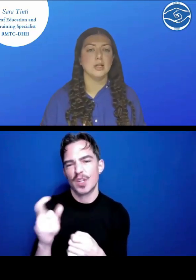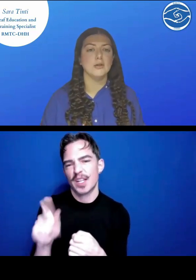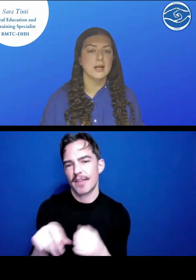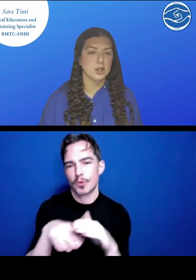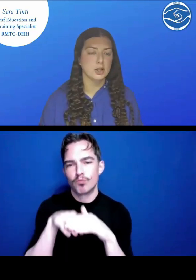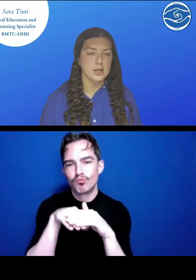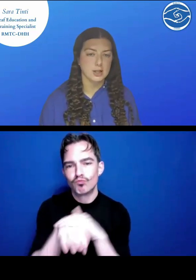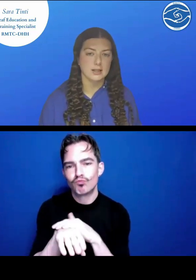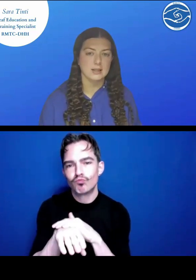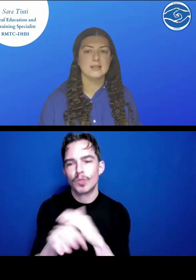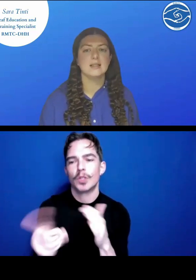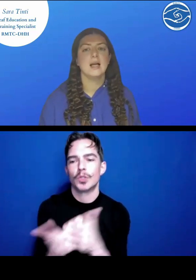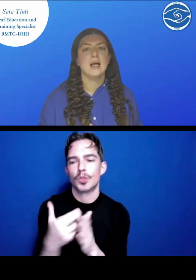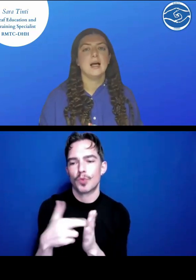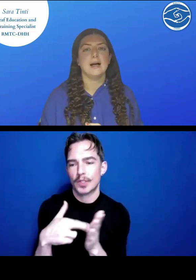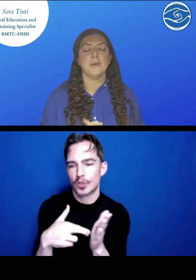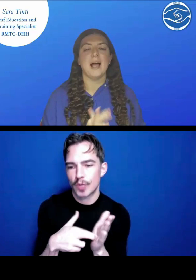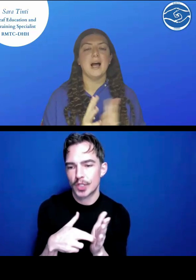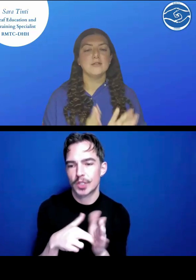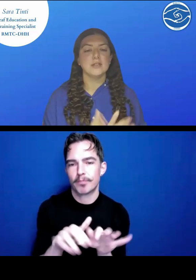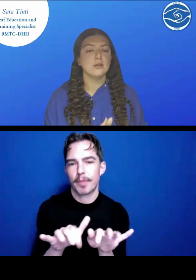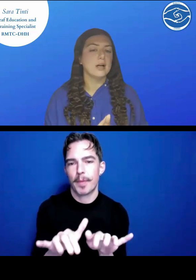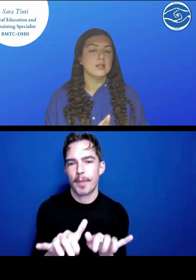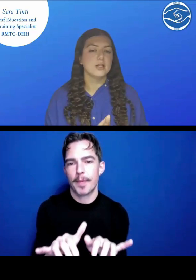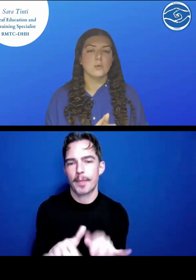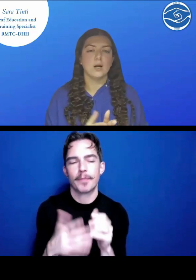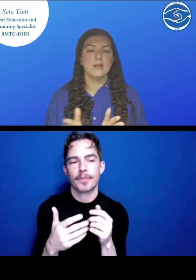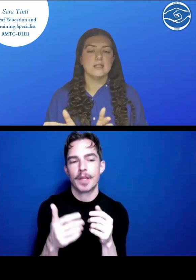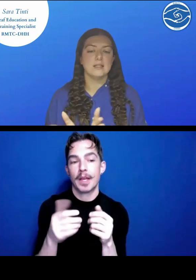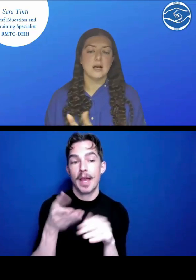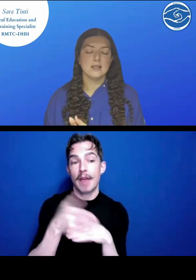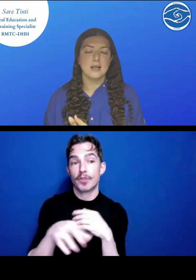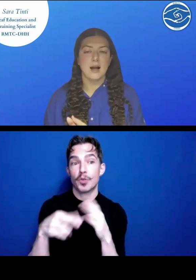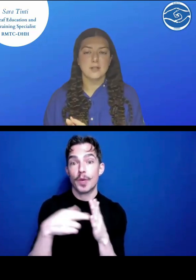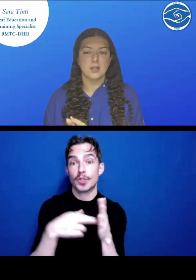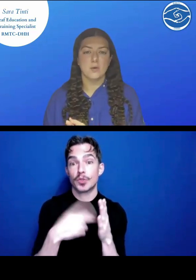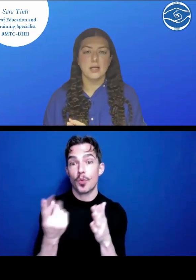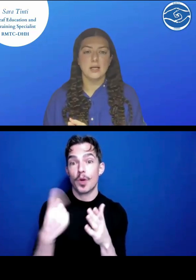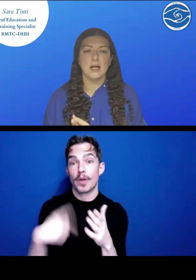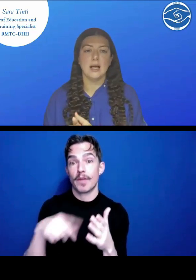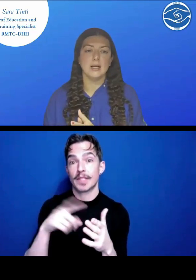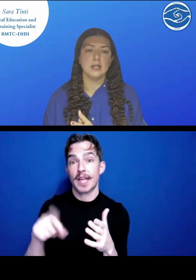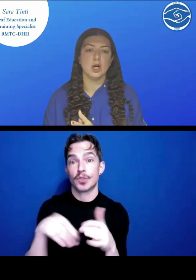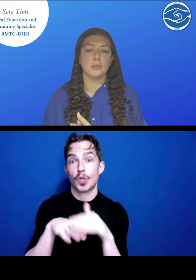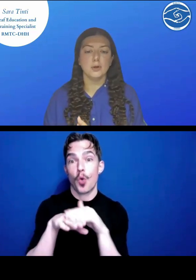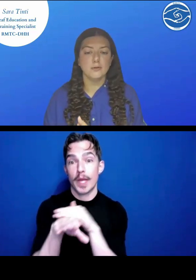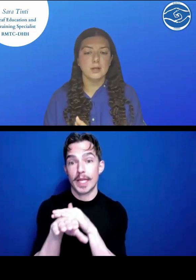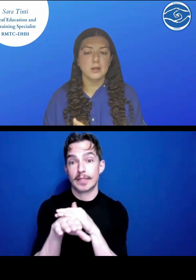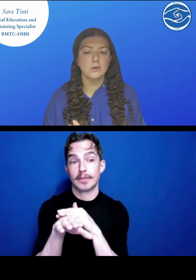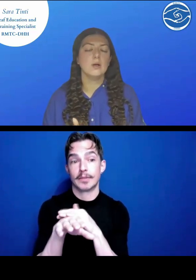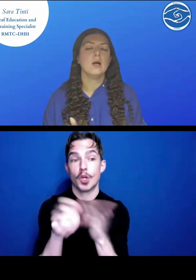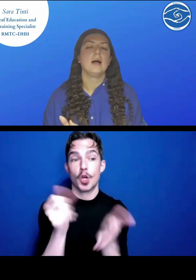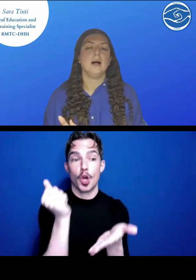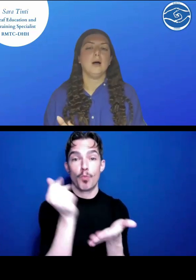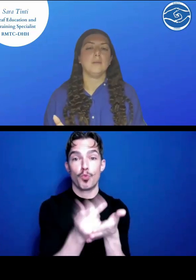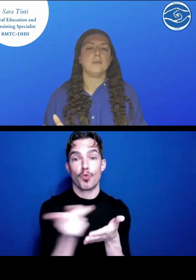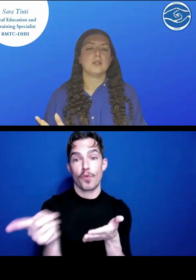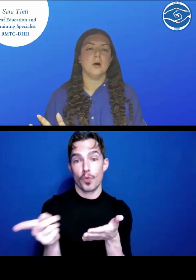make new registrations. After you register, one of us does have to go in and approve you.